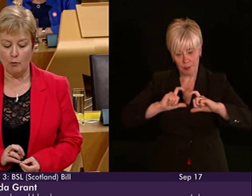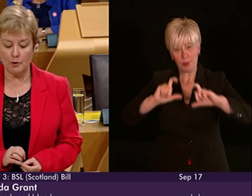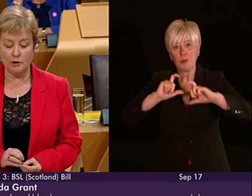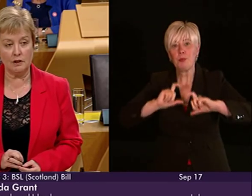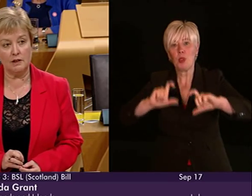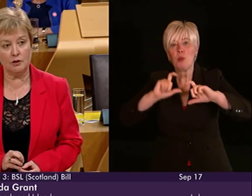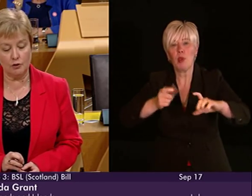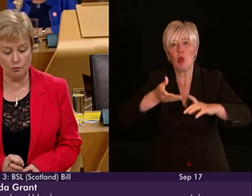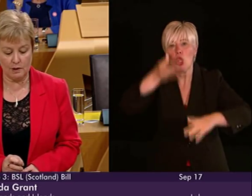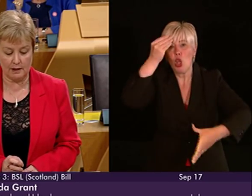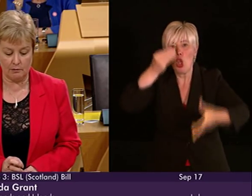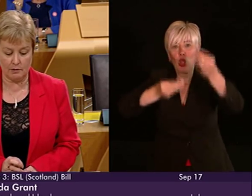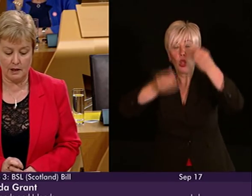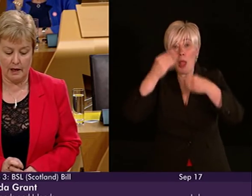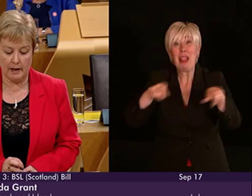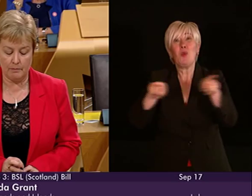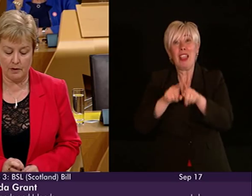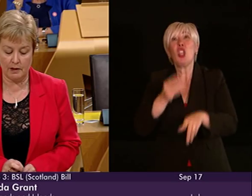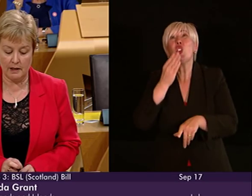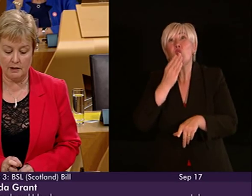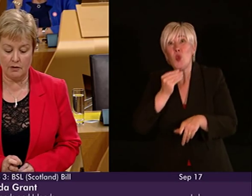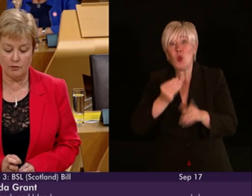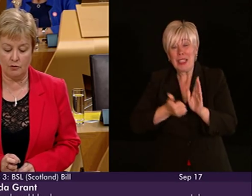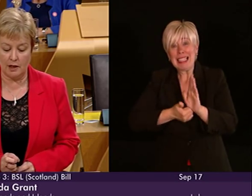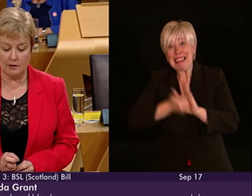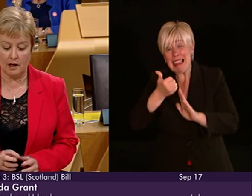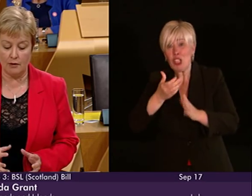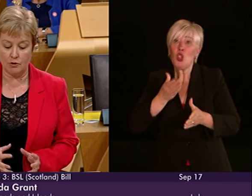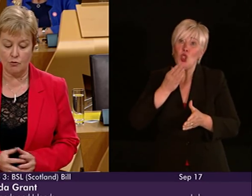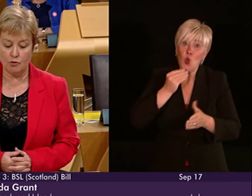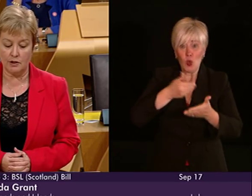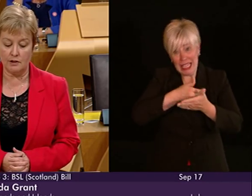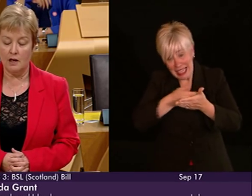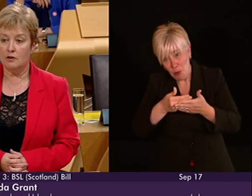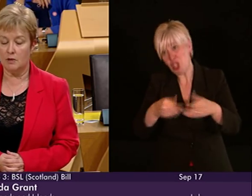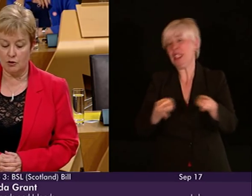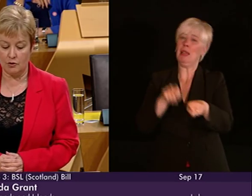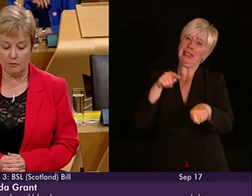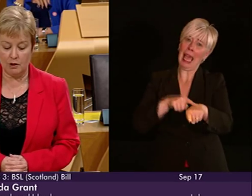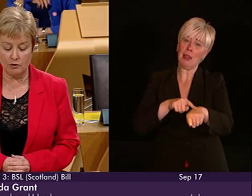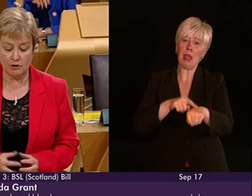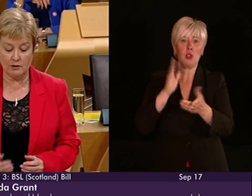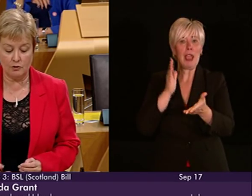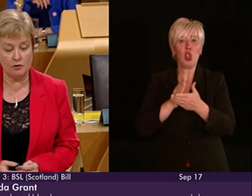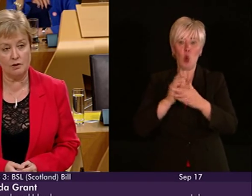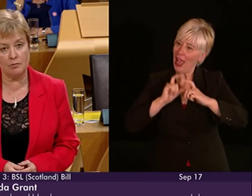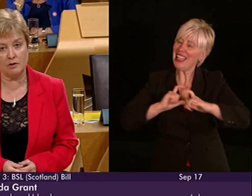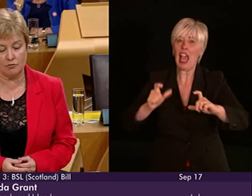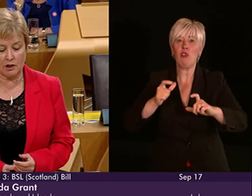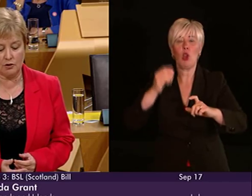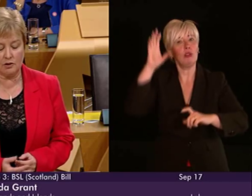need the opportunity to use skills that are gained through language courses. Scottish